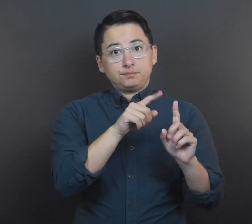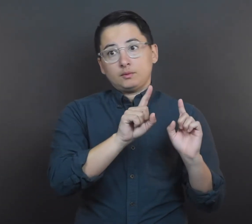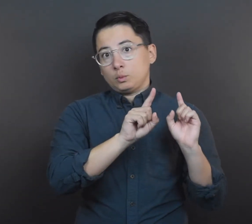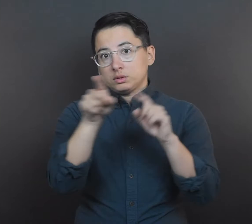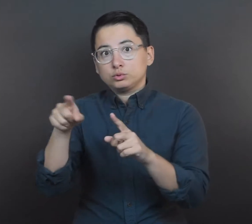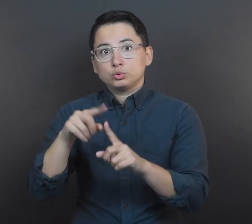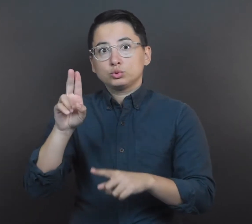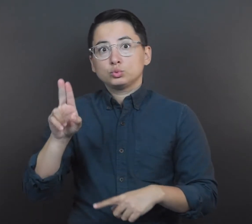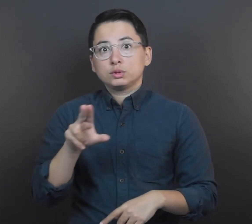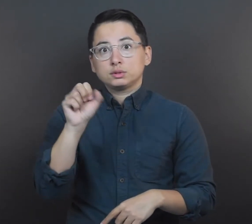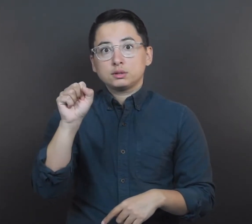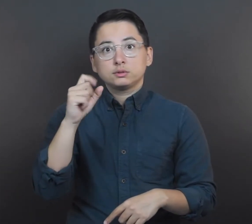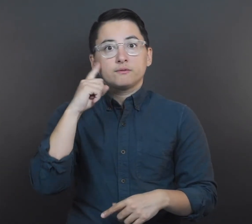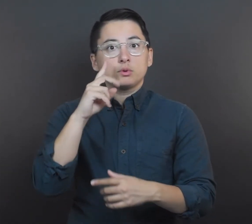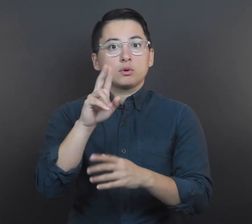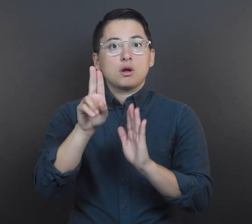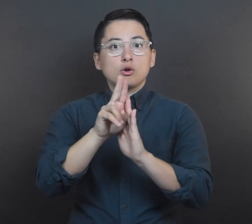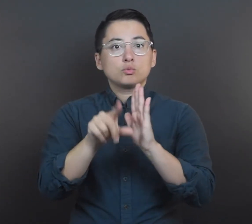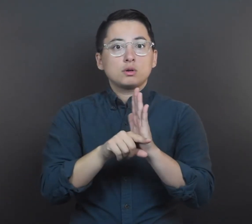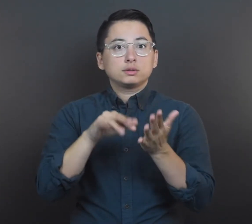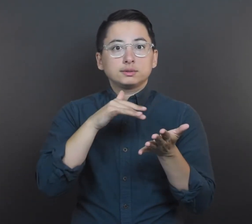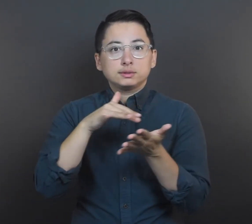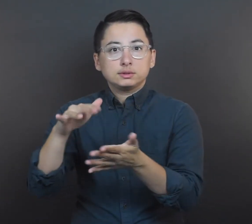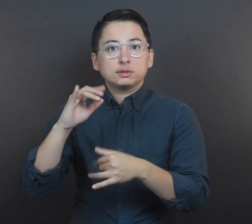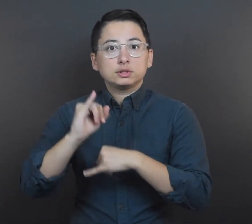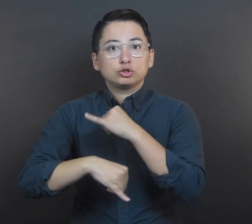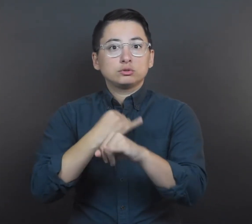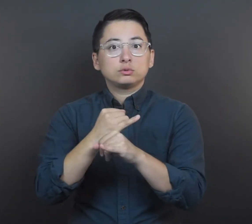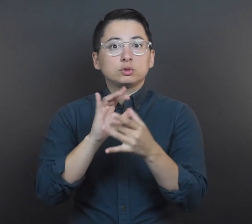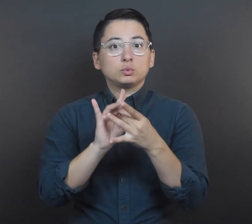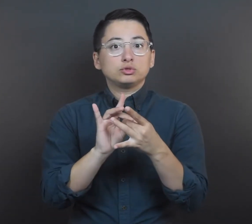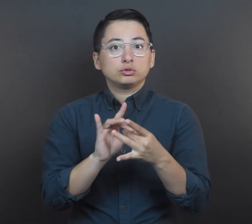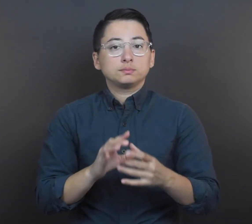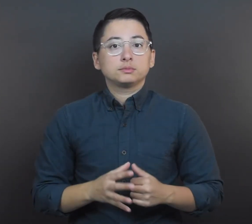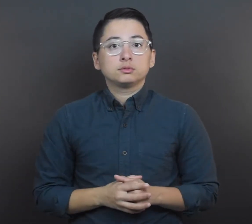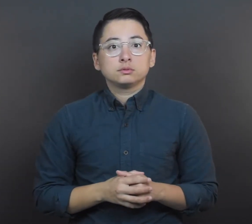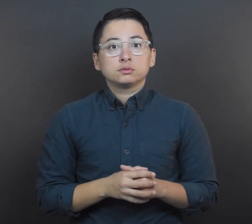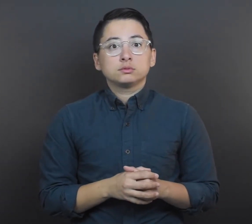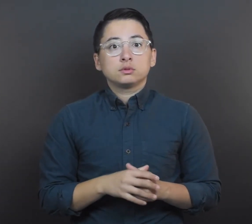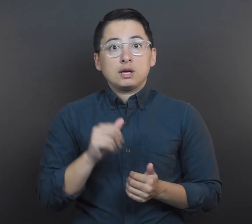She came to the United States as an undergraduate to study international relations.